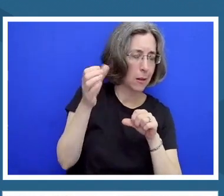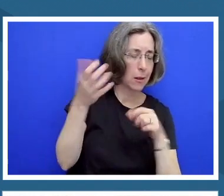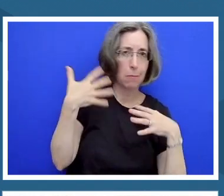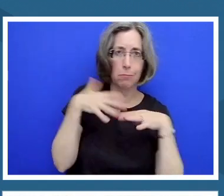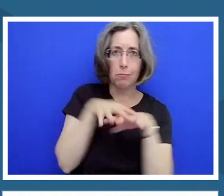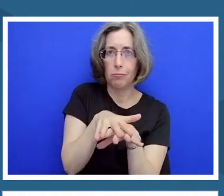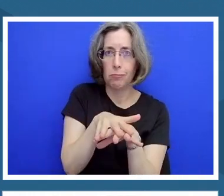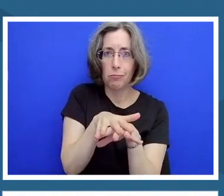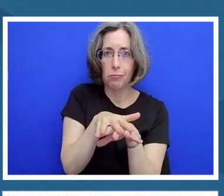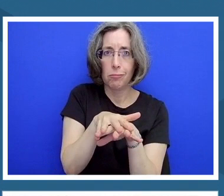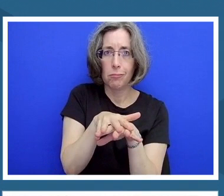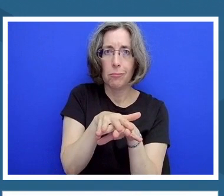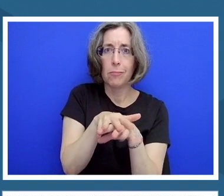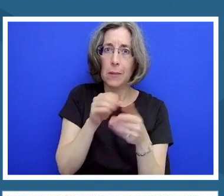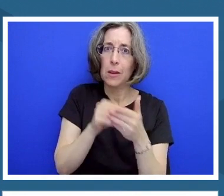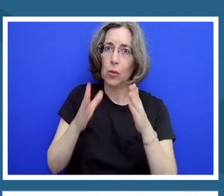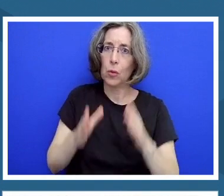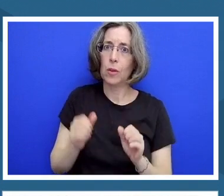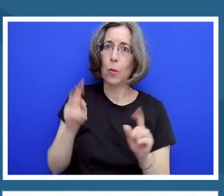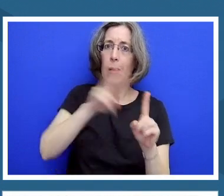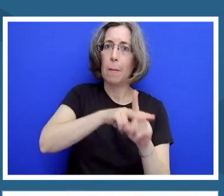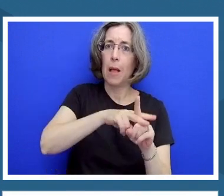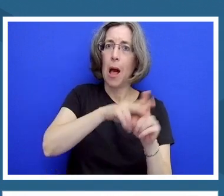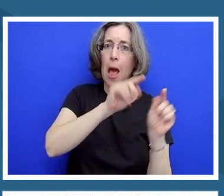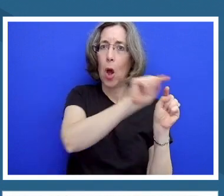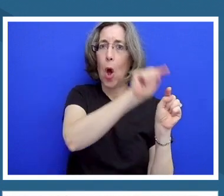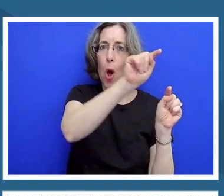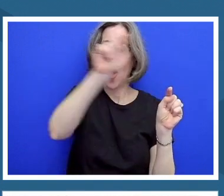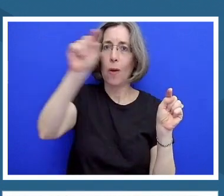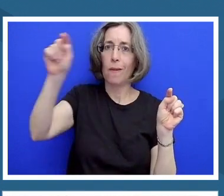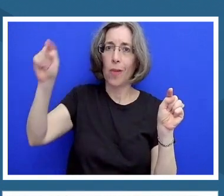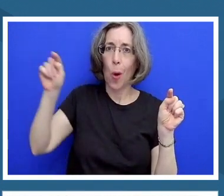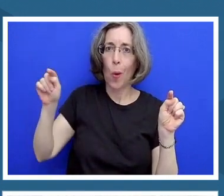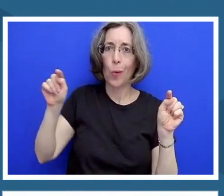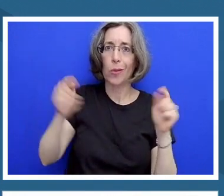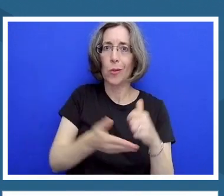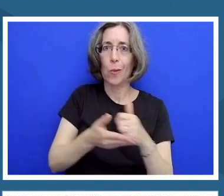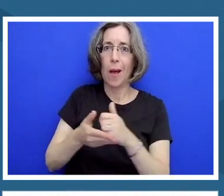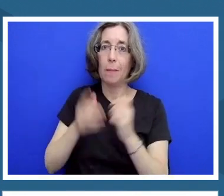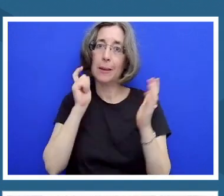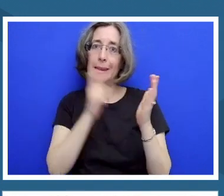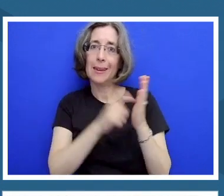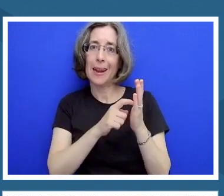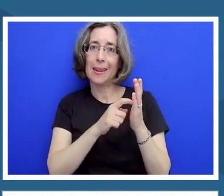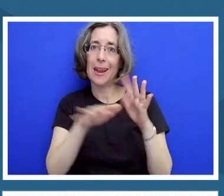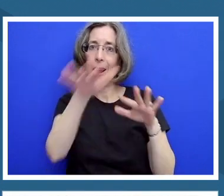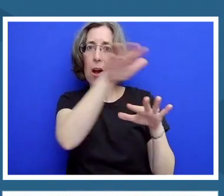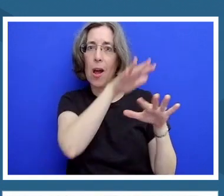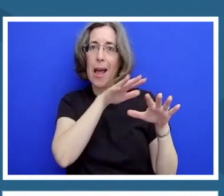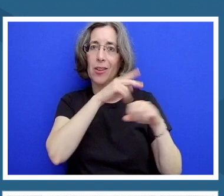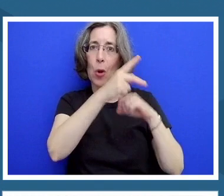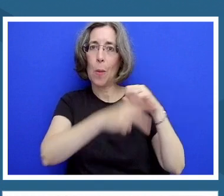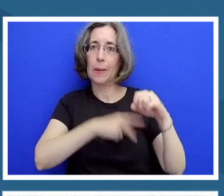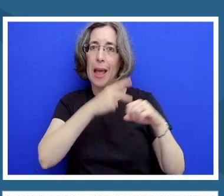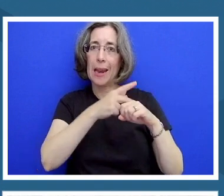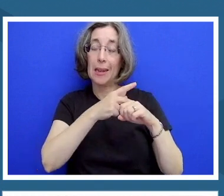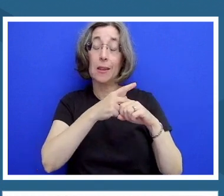work and detecting exoplanets uh a a task that we didn't even know was